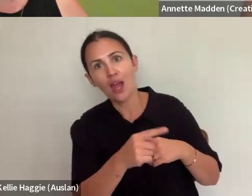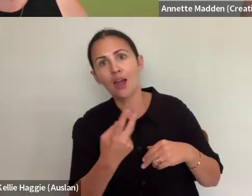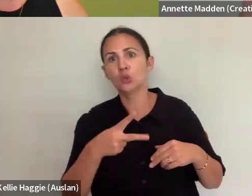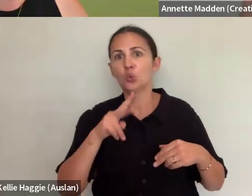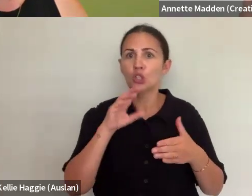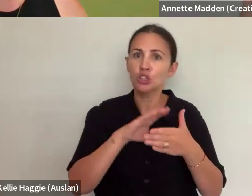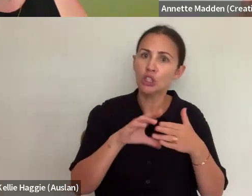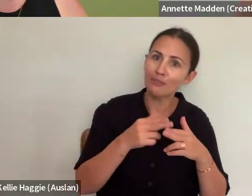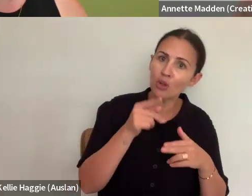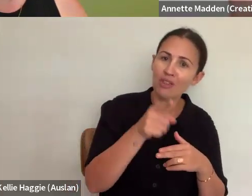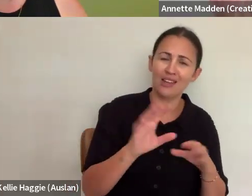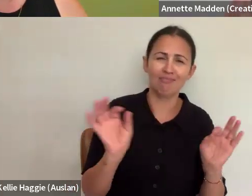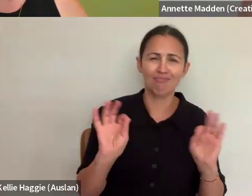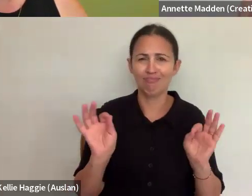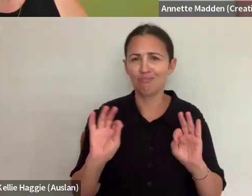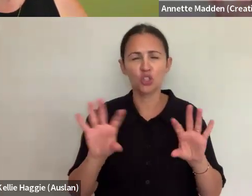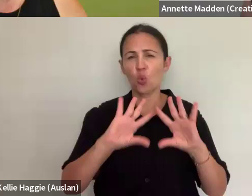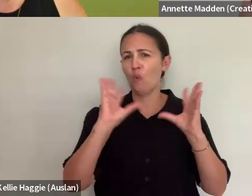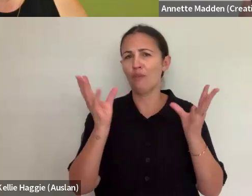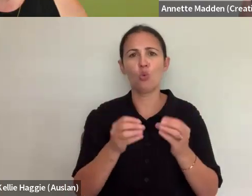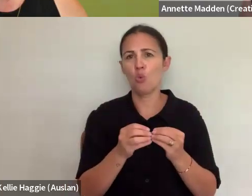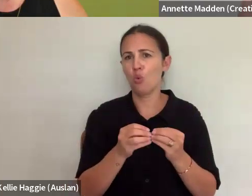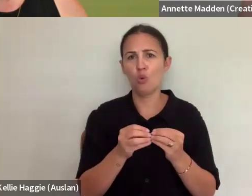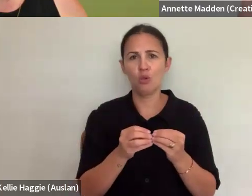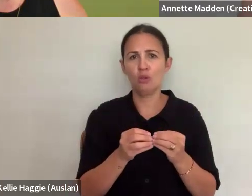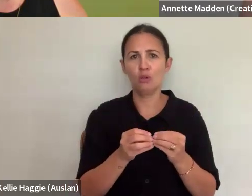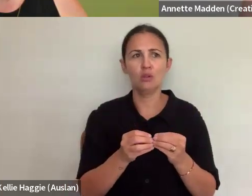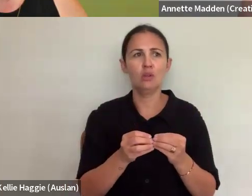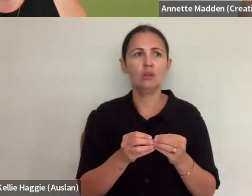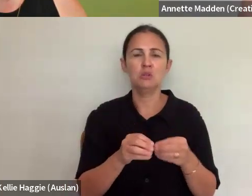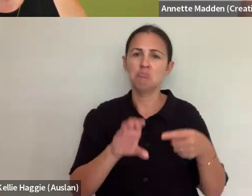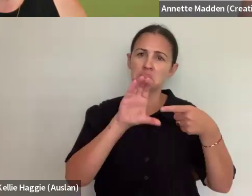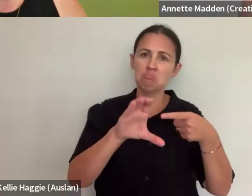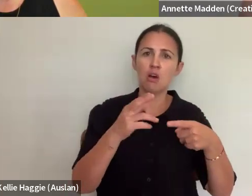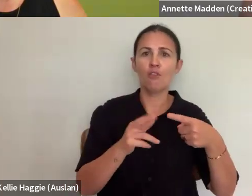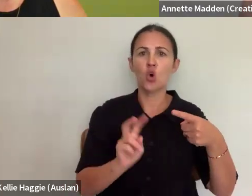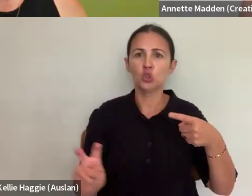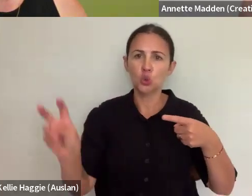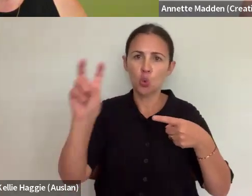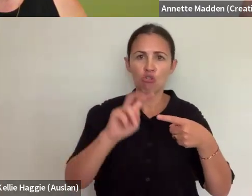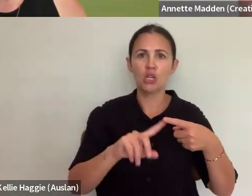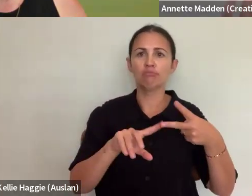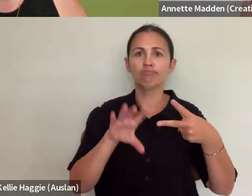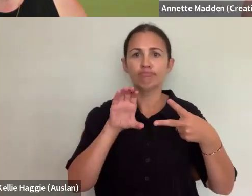asking you to identify budget line by budget line where our money